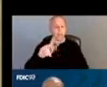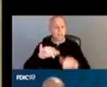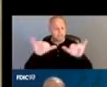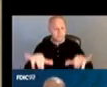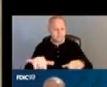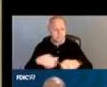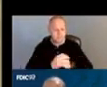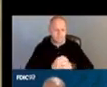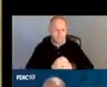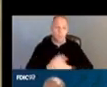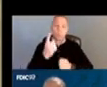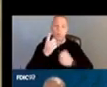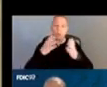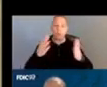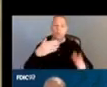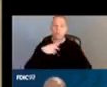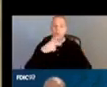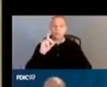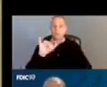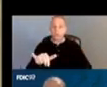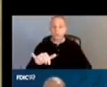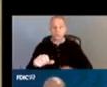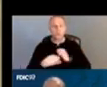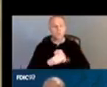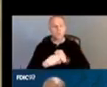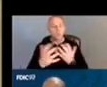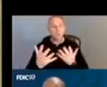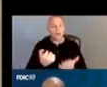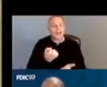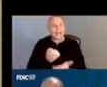ways that we do that is through promoting economic inclusion. Because we know that when